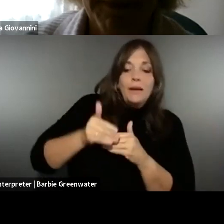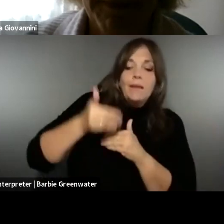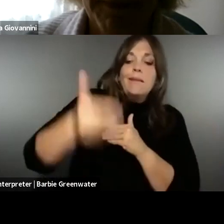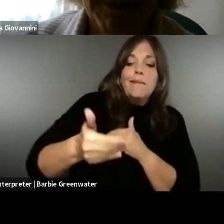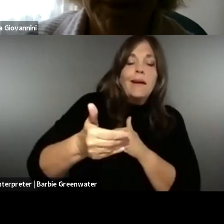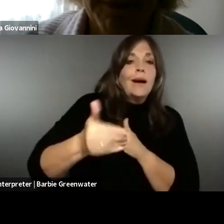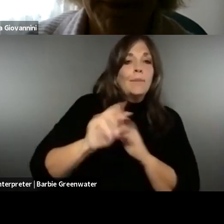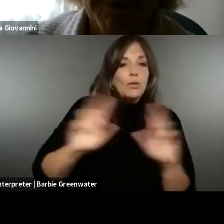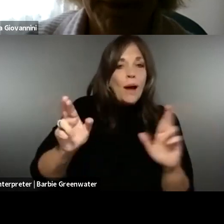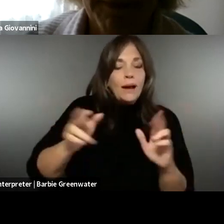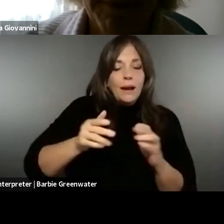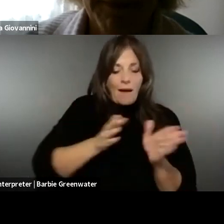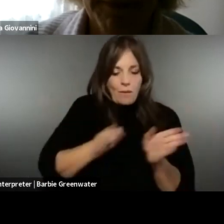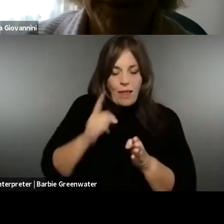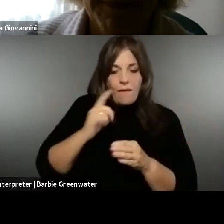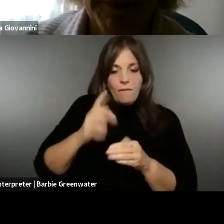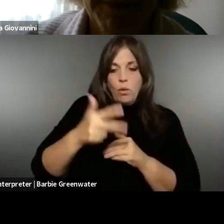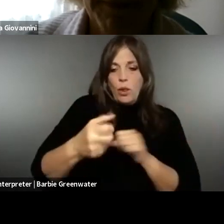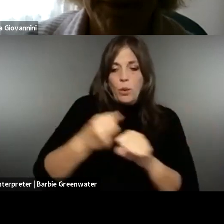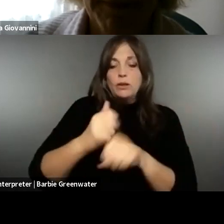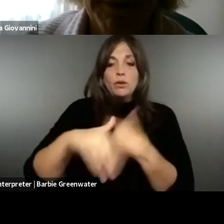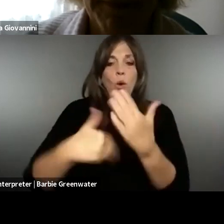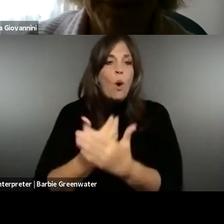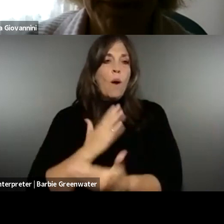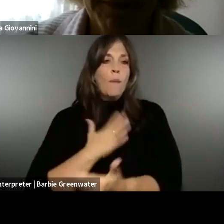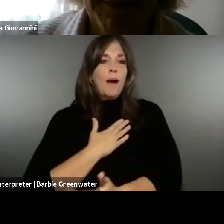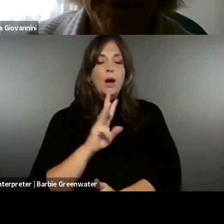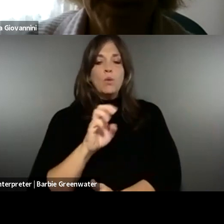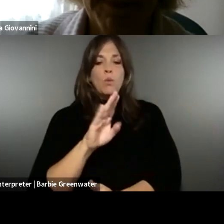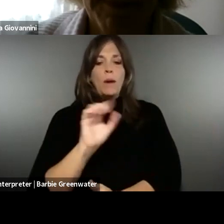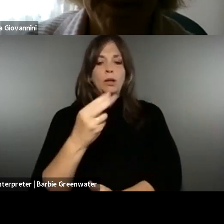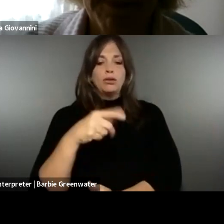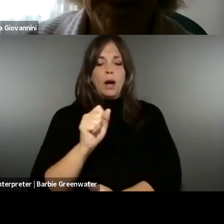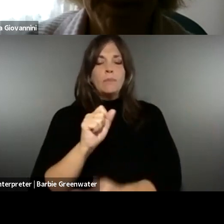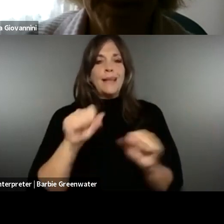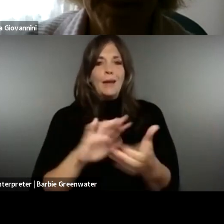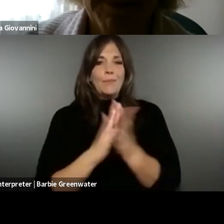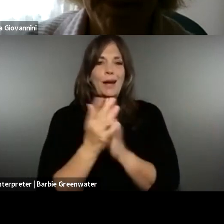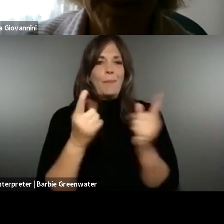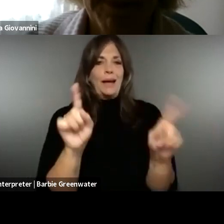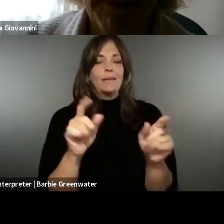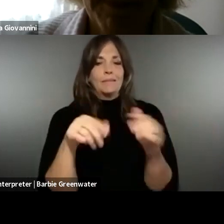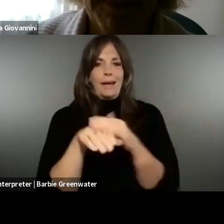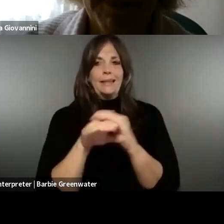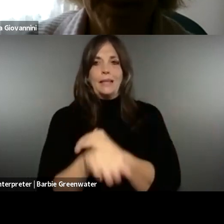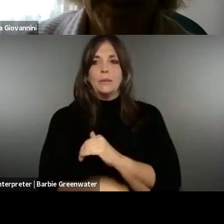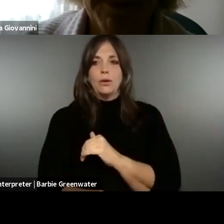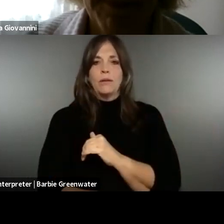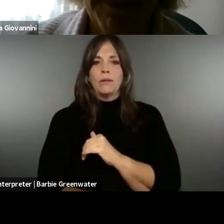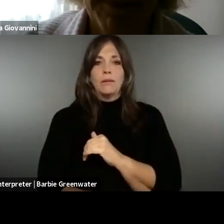that most of the websites change once in three years so have a roadmap for in three years where all